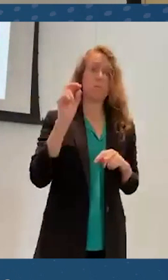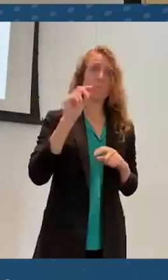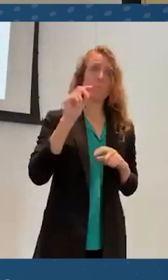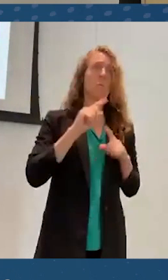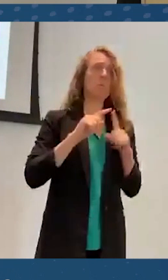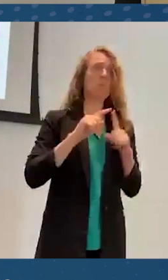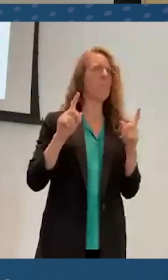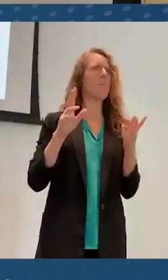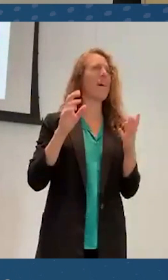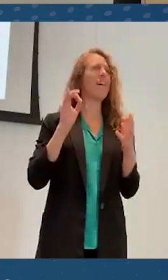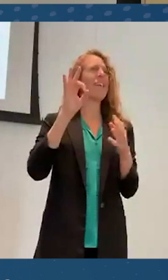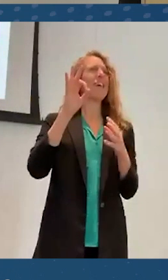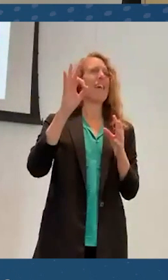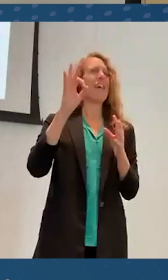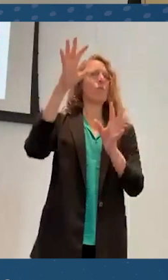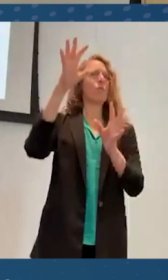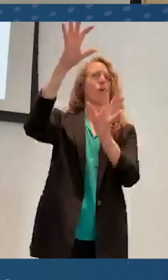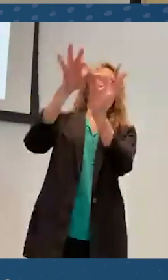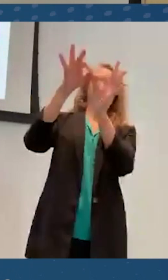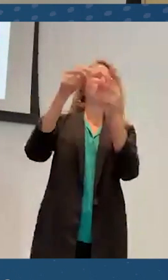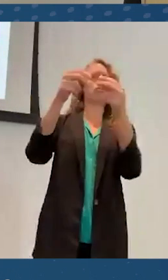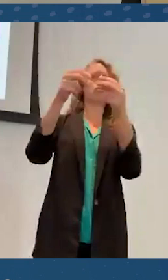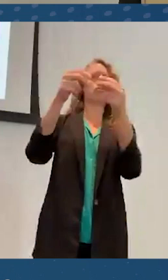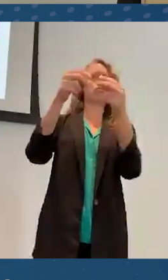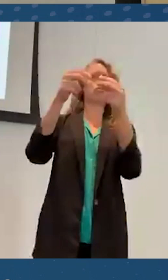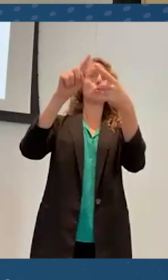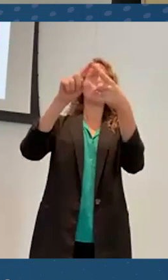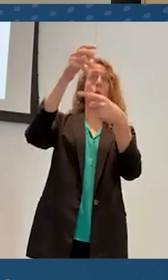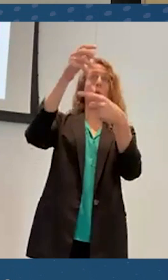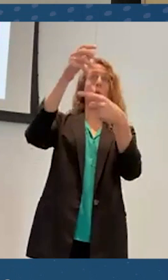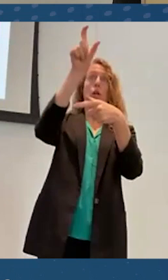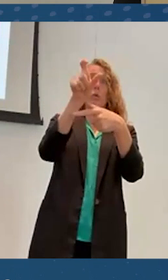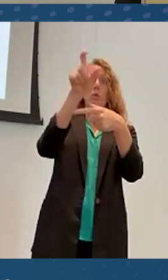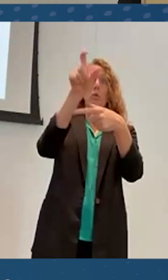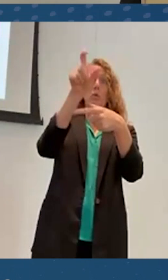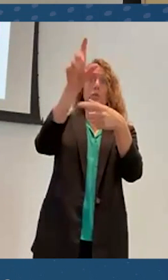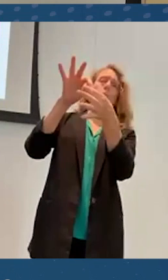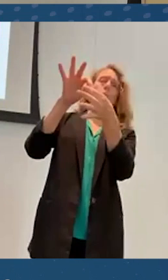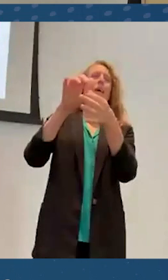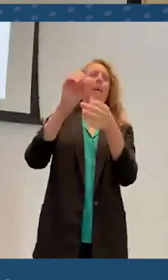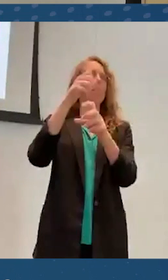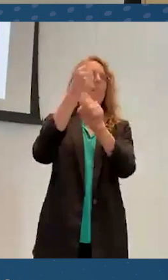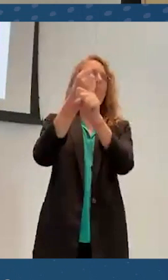has been known for a while to cause motion sickness, and we don't want that either.